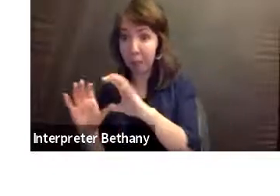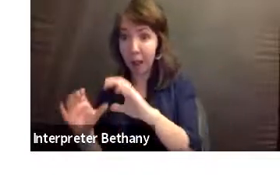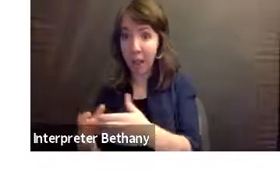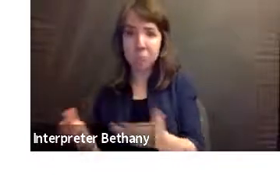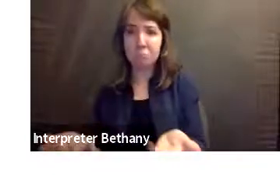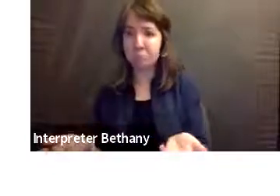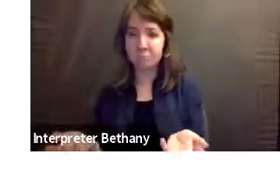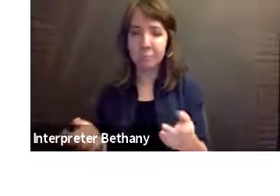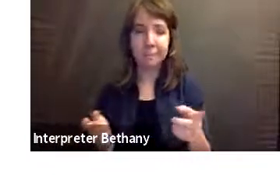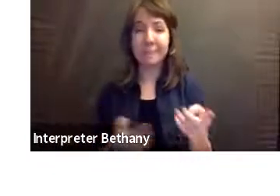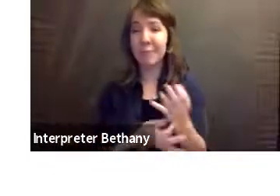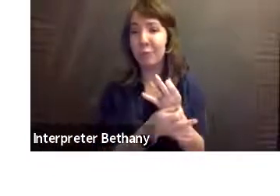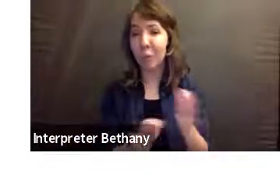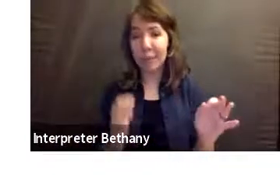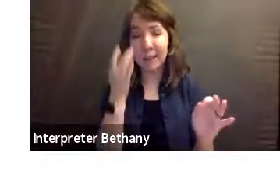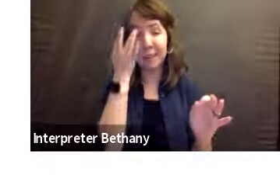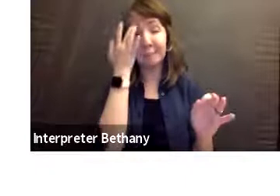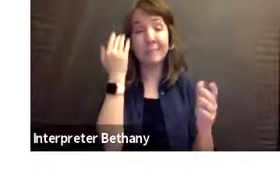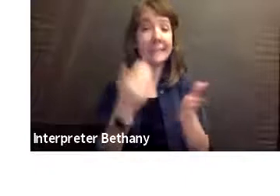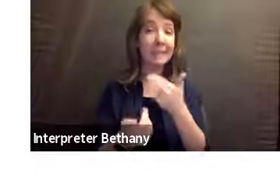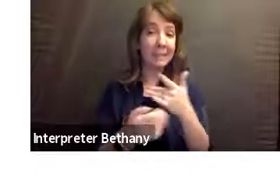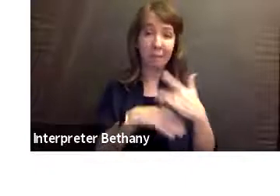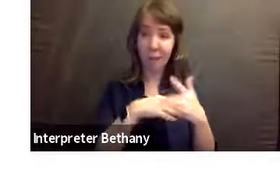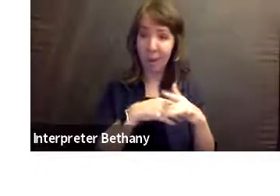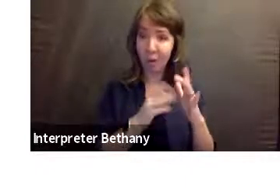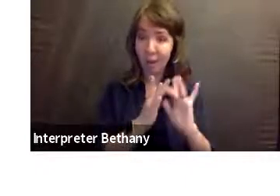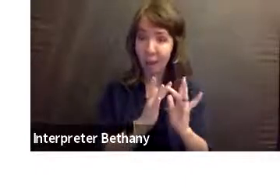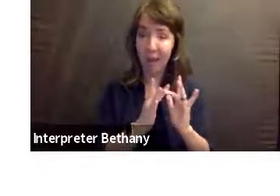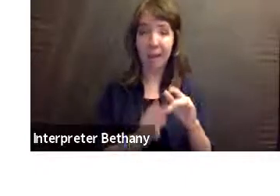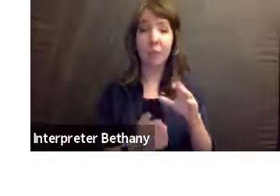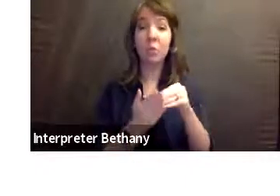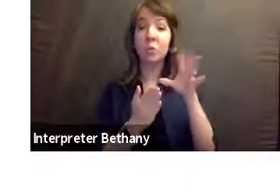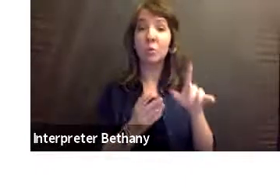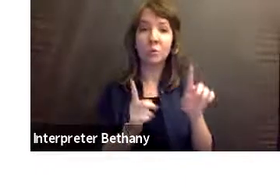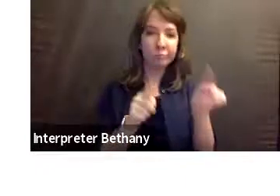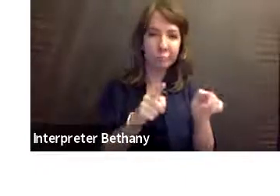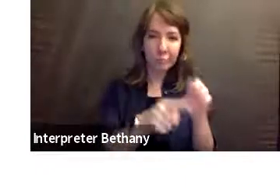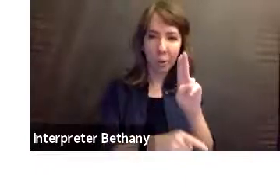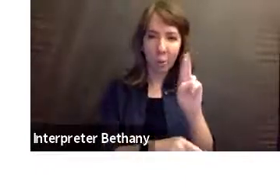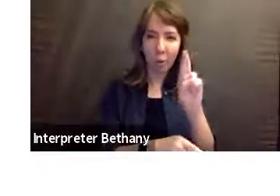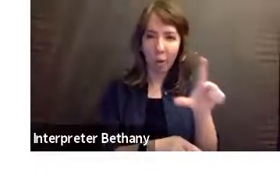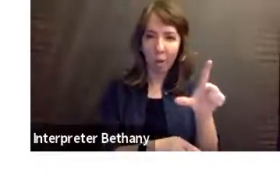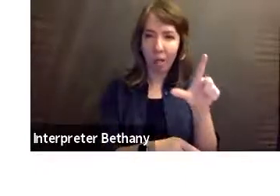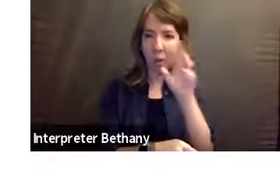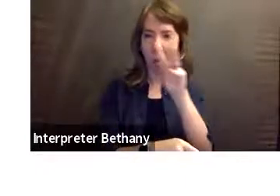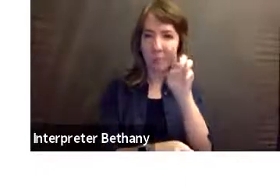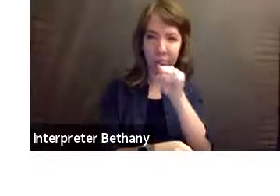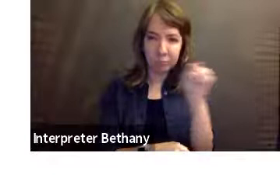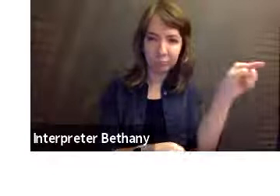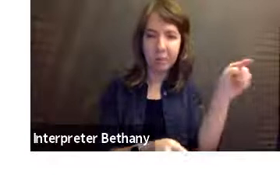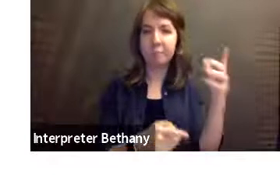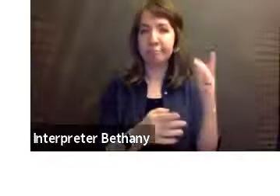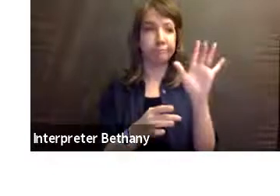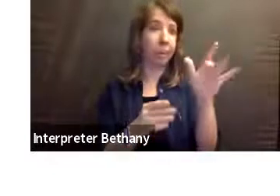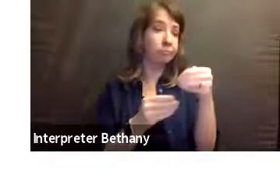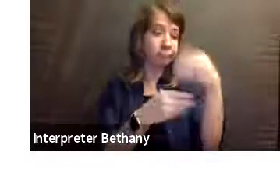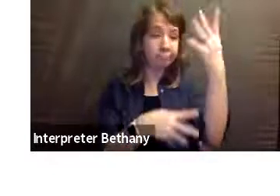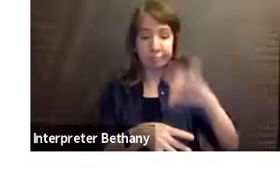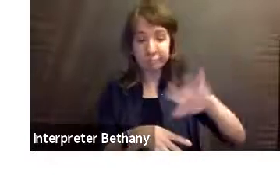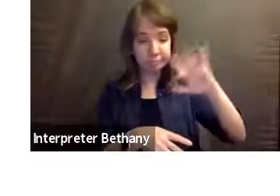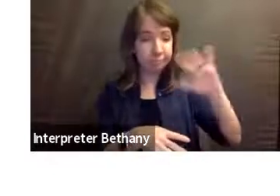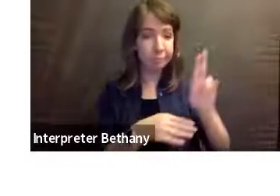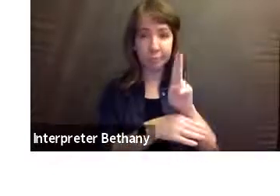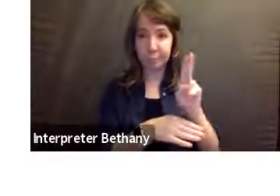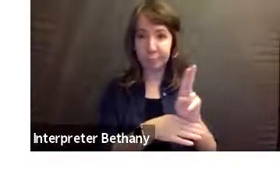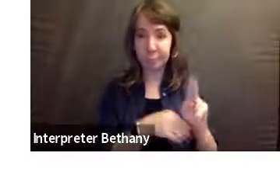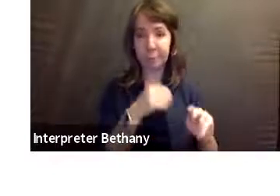Linda Kobashigawa: Because they're freely available online for them. They just go to this URL and use them. So we also have a research off campus guide for students.